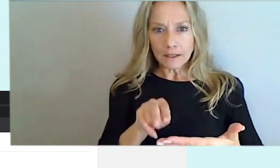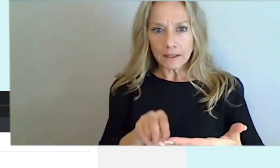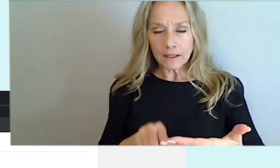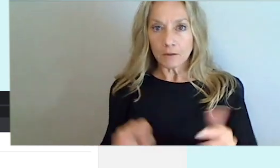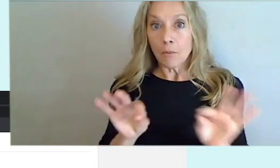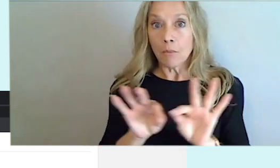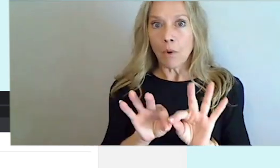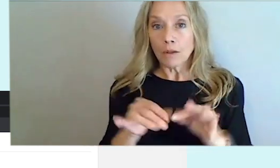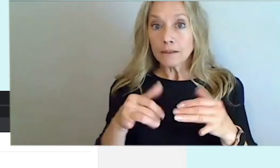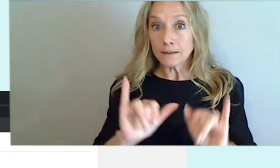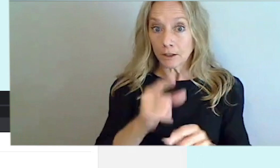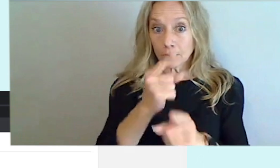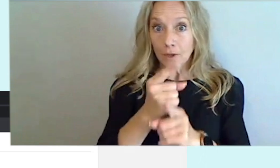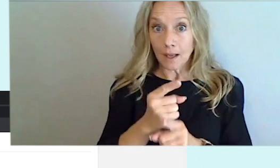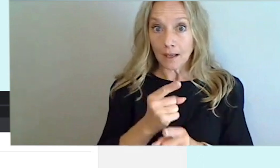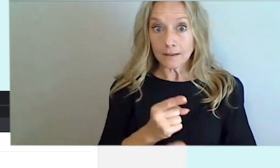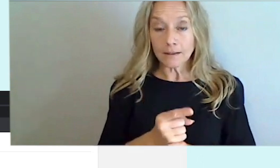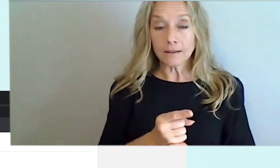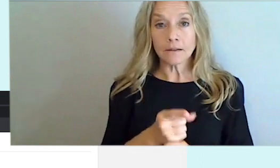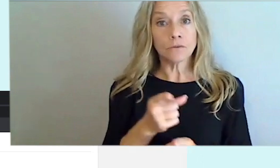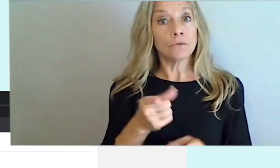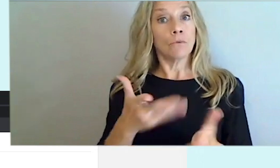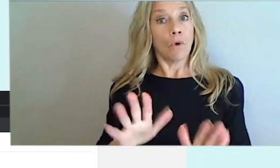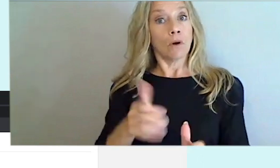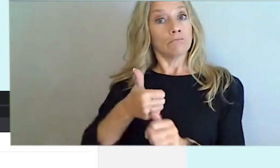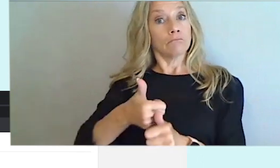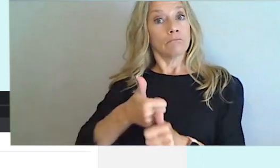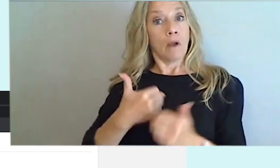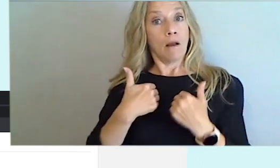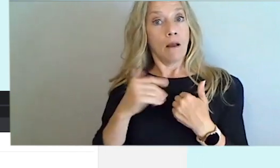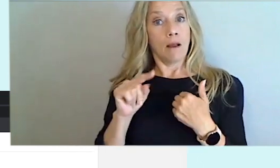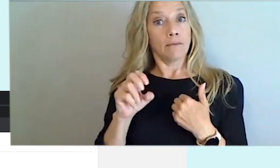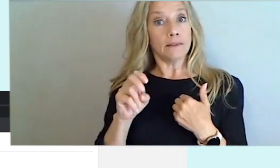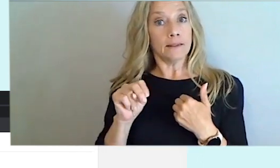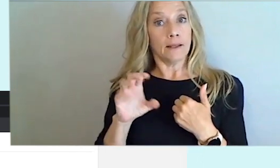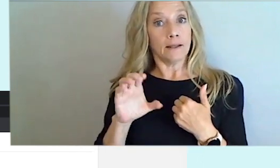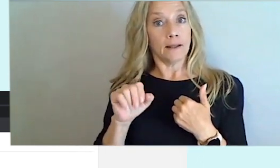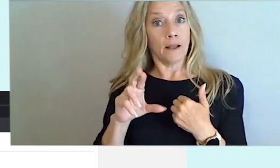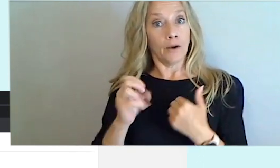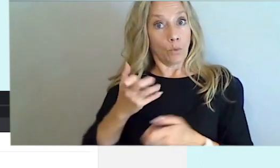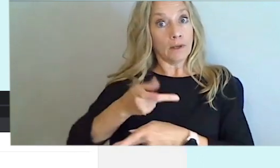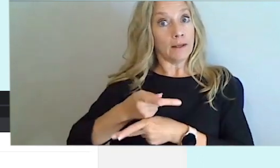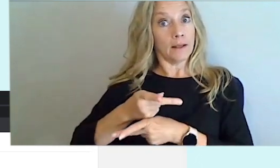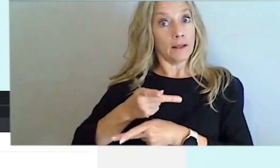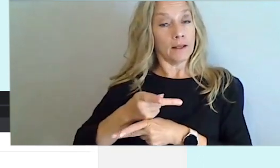If you already have TennCare and you want to keep your TennCare, do not change this drop-down to no.